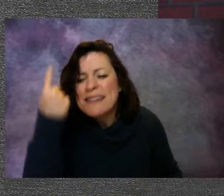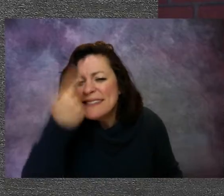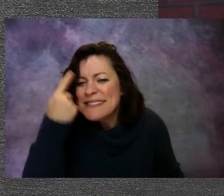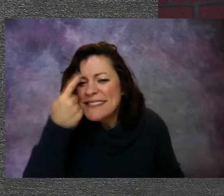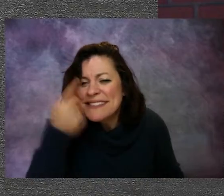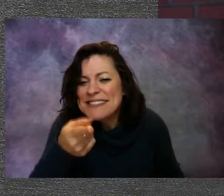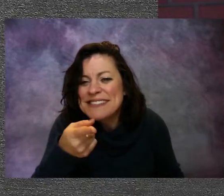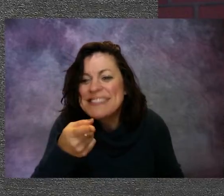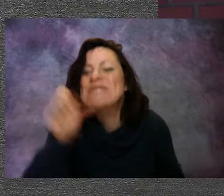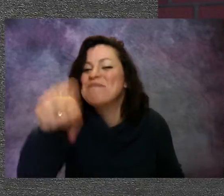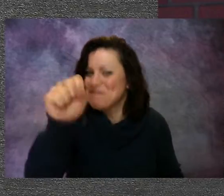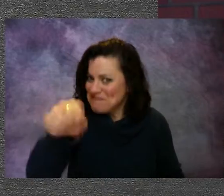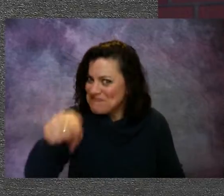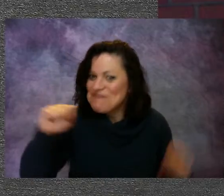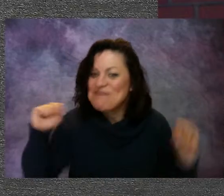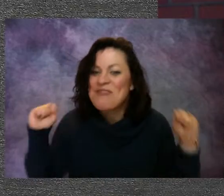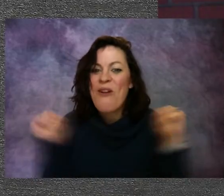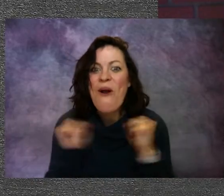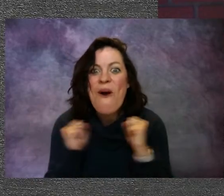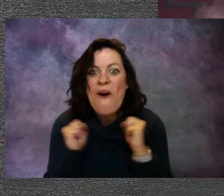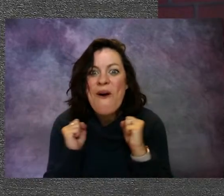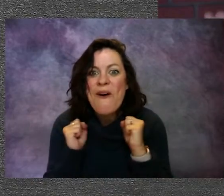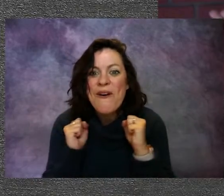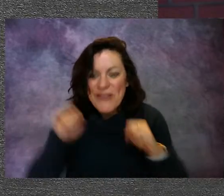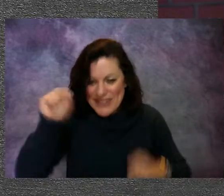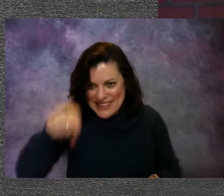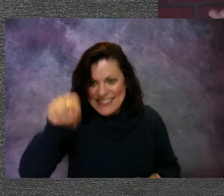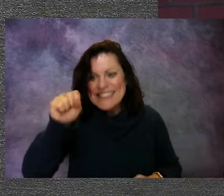Yeah, it's cold. So, we're gonna be talking about hot and cold.